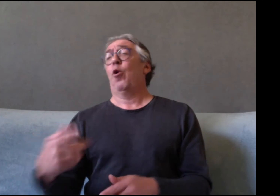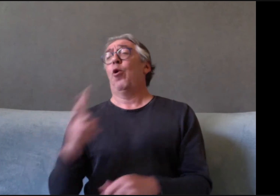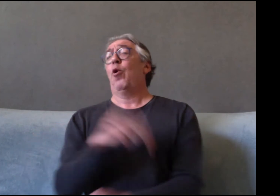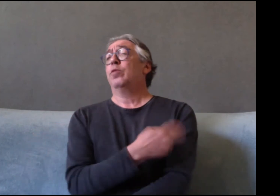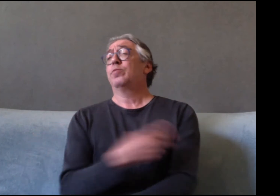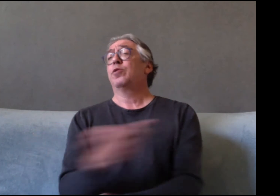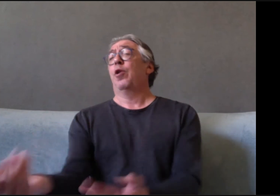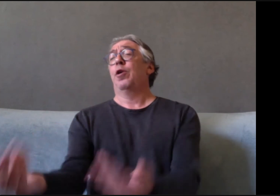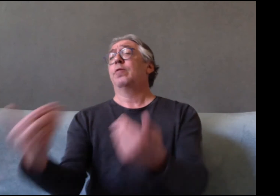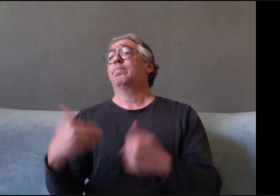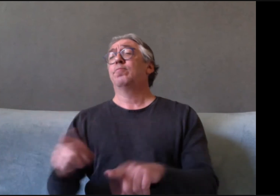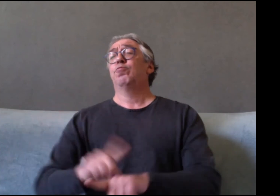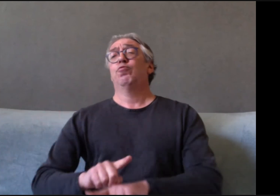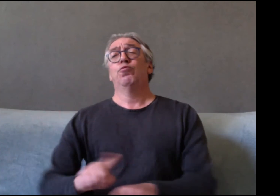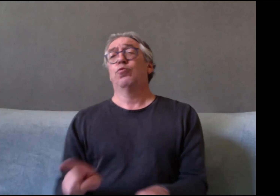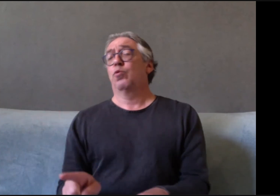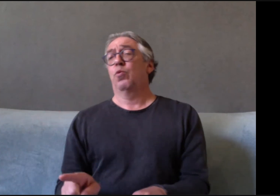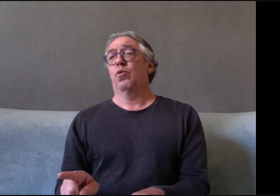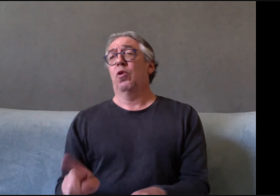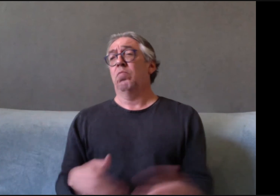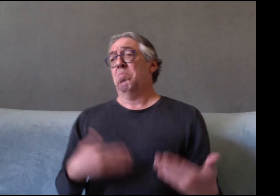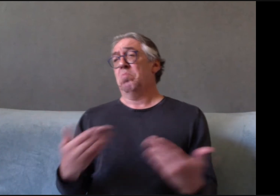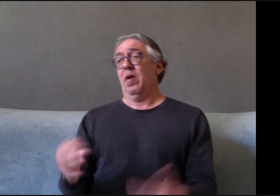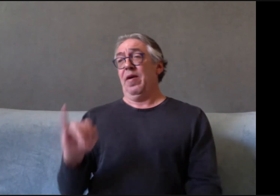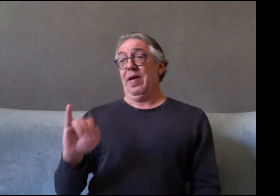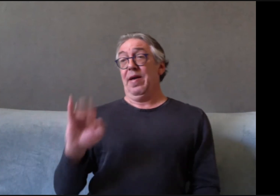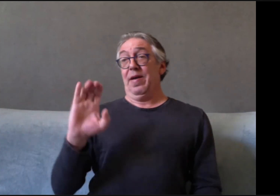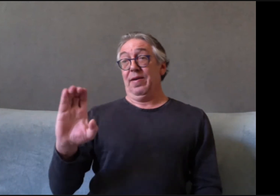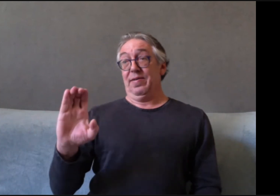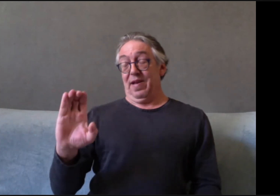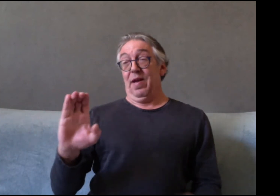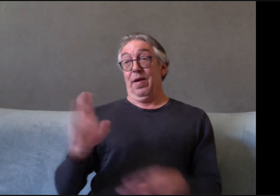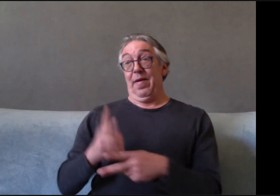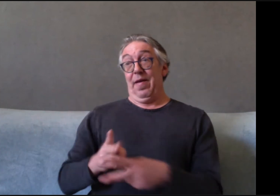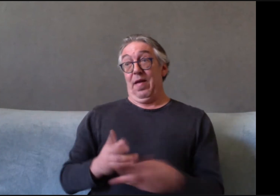The biggest question is, is disability or need for daily care and support